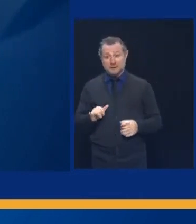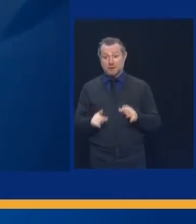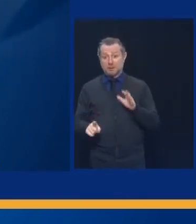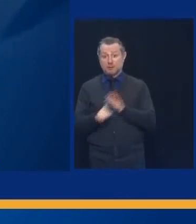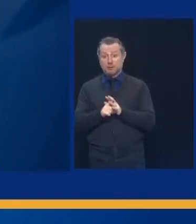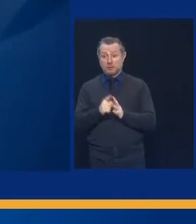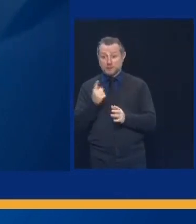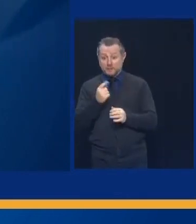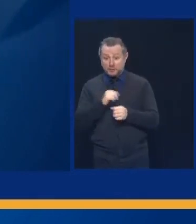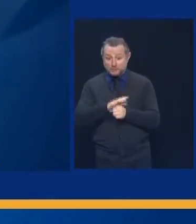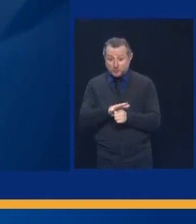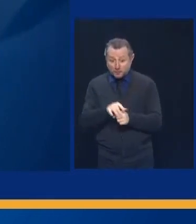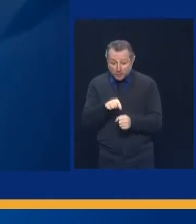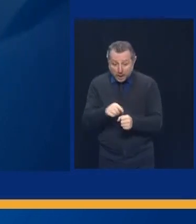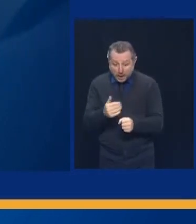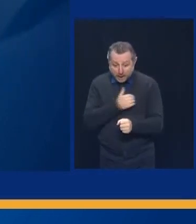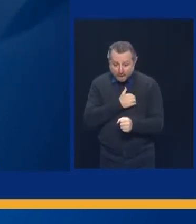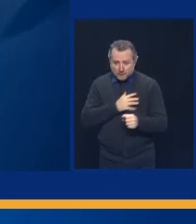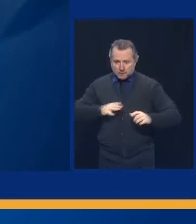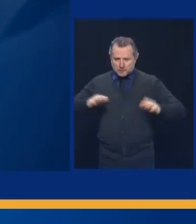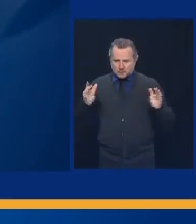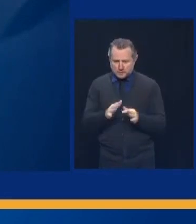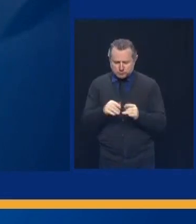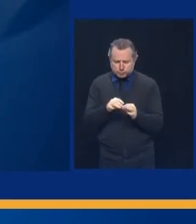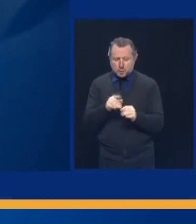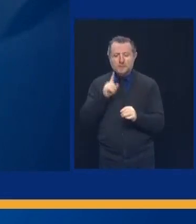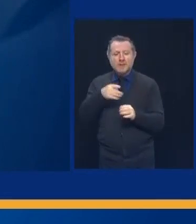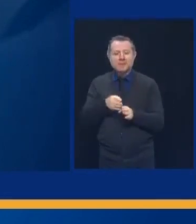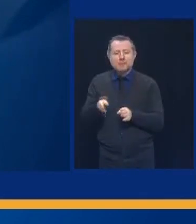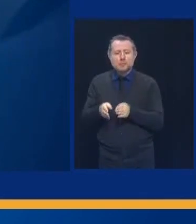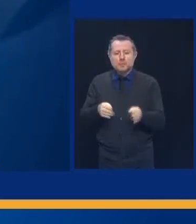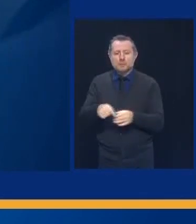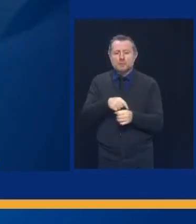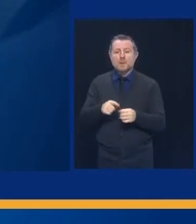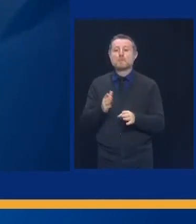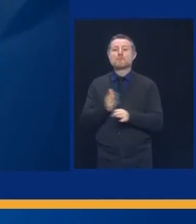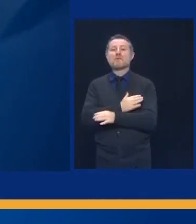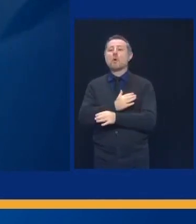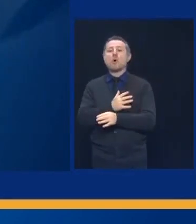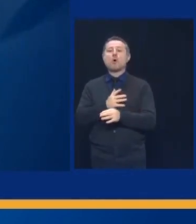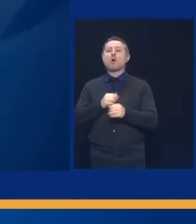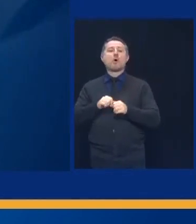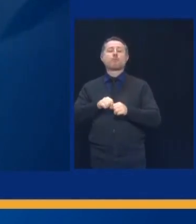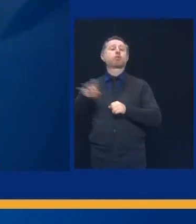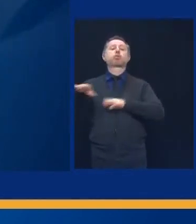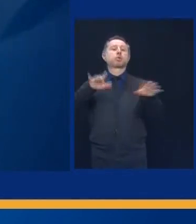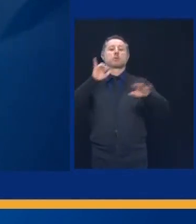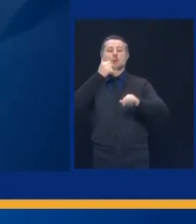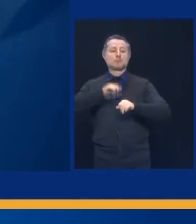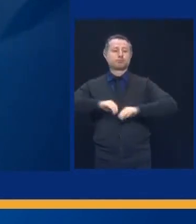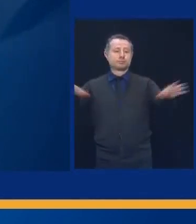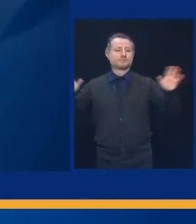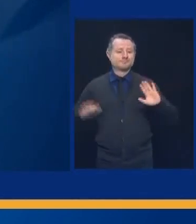NEIGHBORHOOD LEVEL. IT'S LOCALIZED TO A NEIGHBORHOOD LEVEL AND THAT YOU REALLY ARE